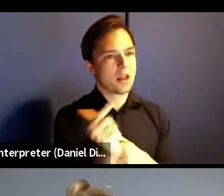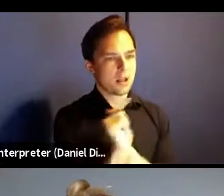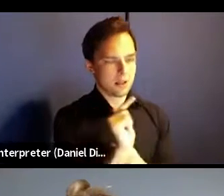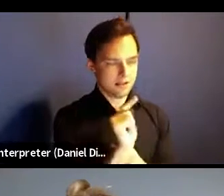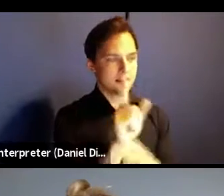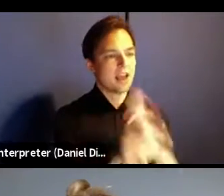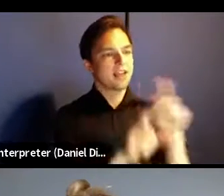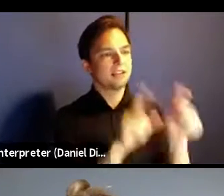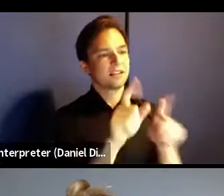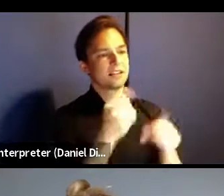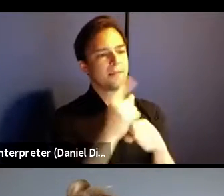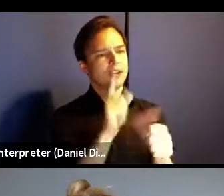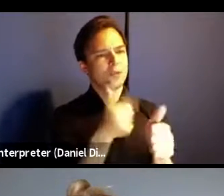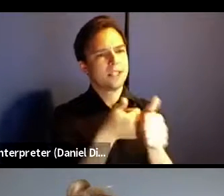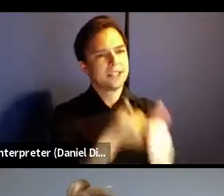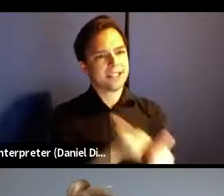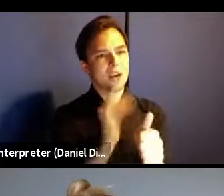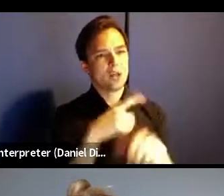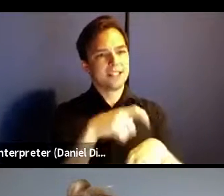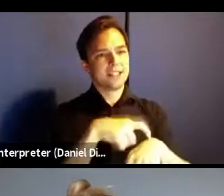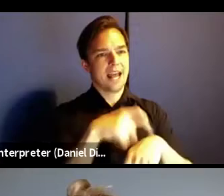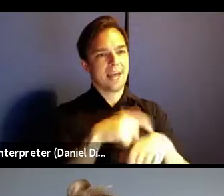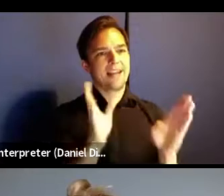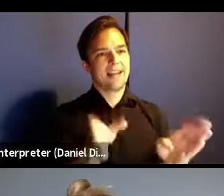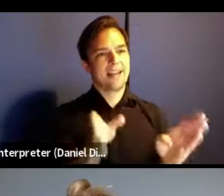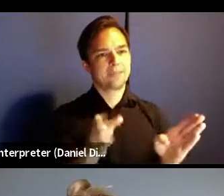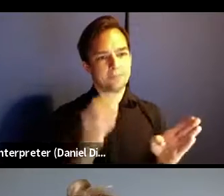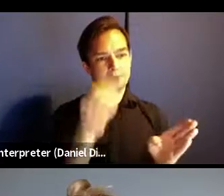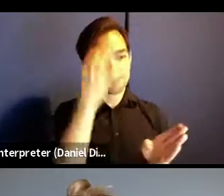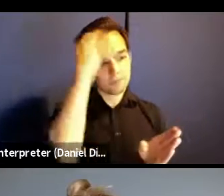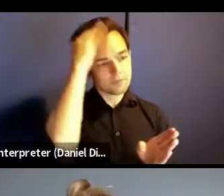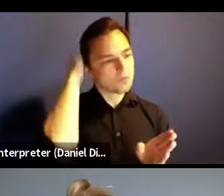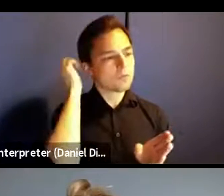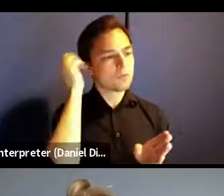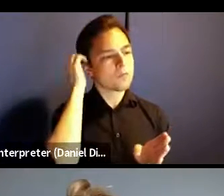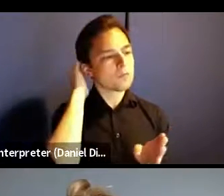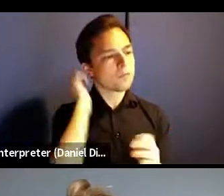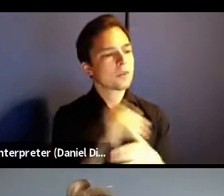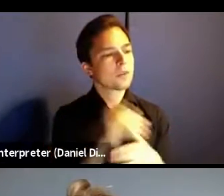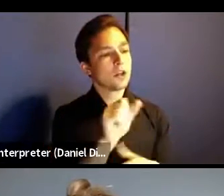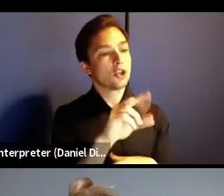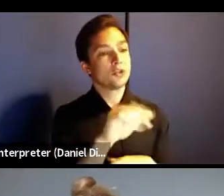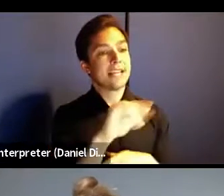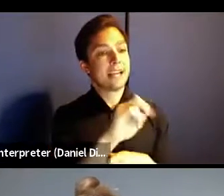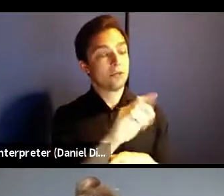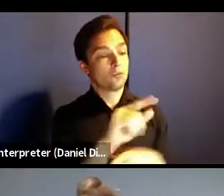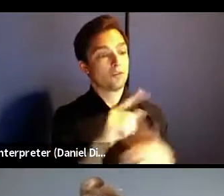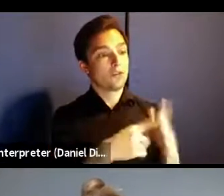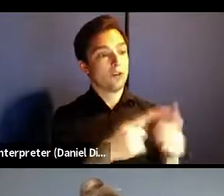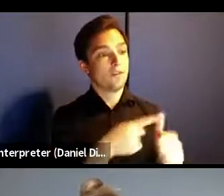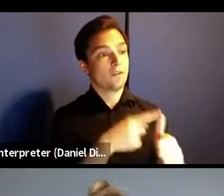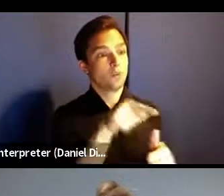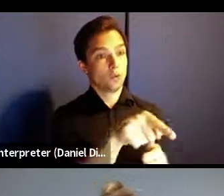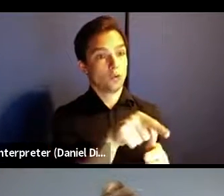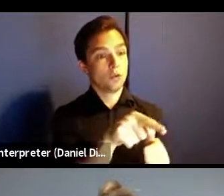that we stick to our timeline. So Susanne we're gonna start with you. Are there ways in which companies in developed countries